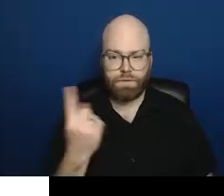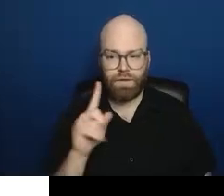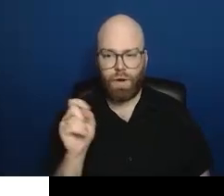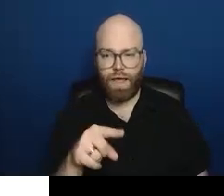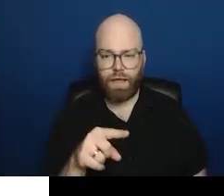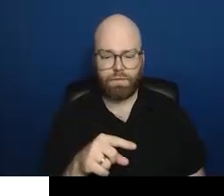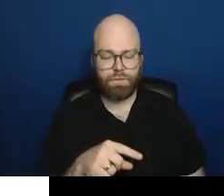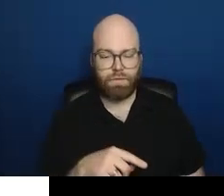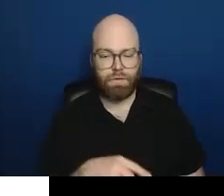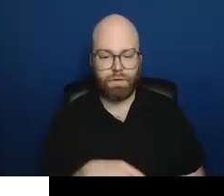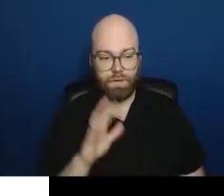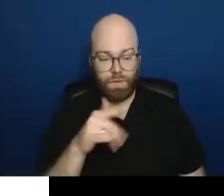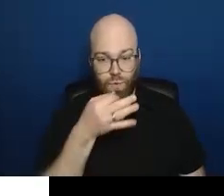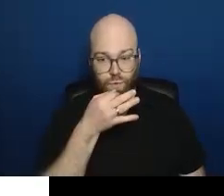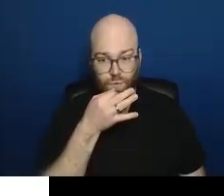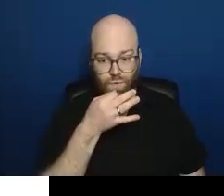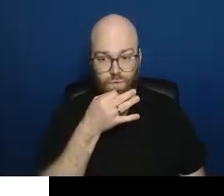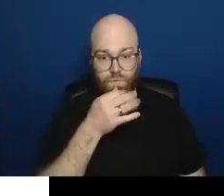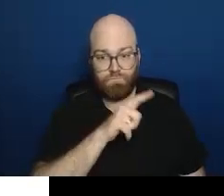administration to terminate the DACA program?